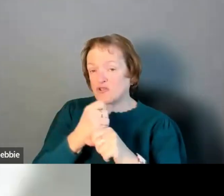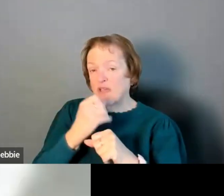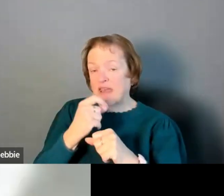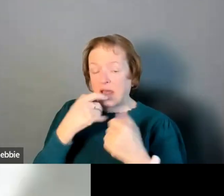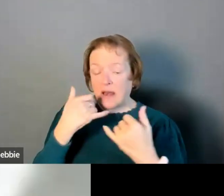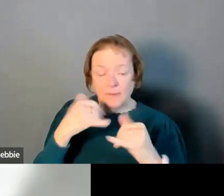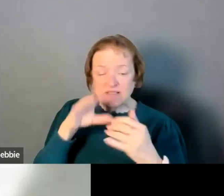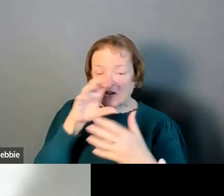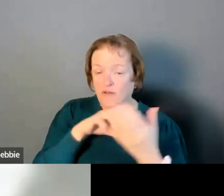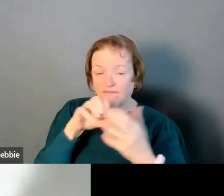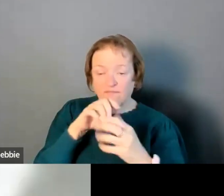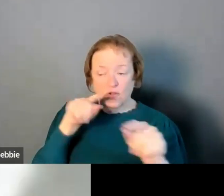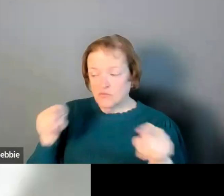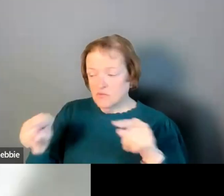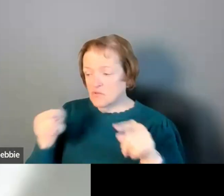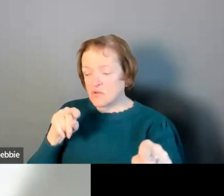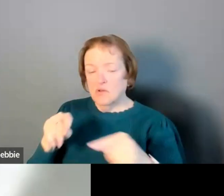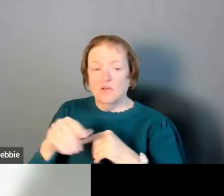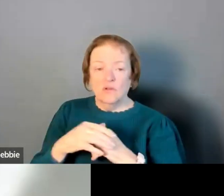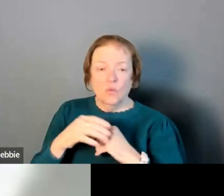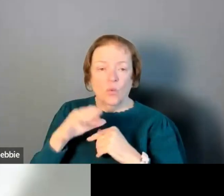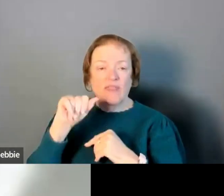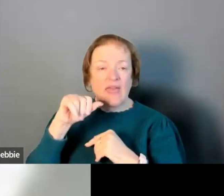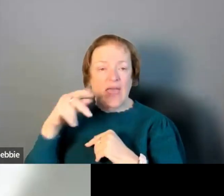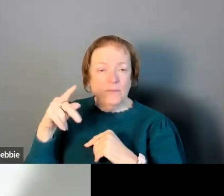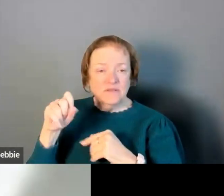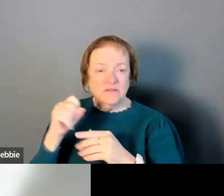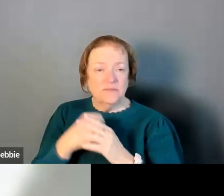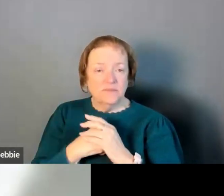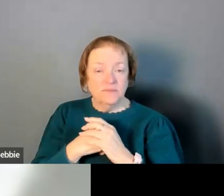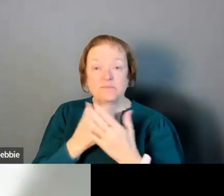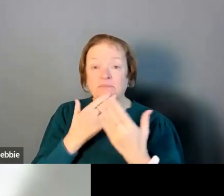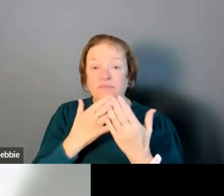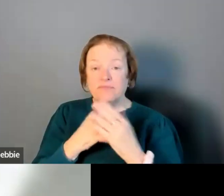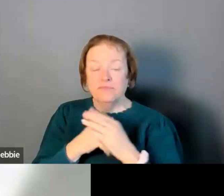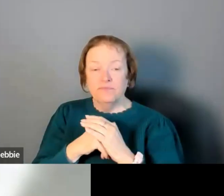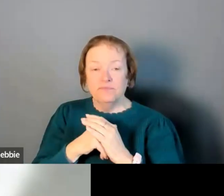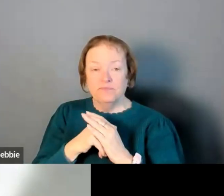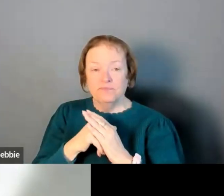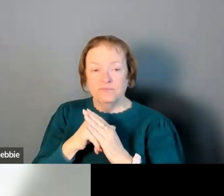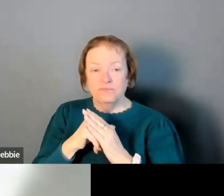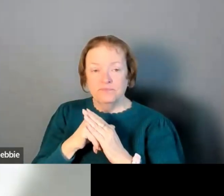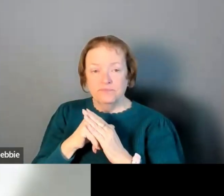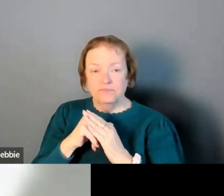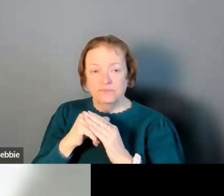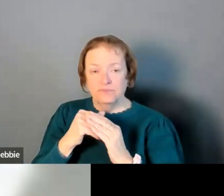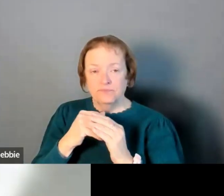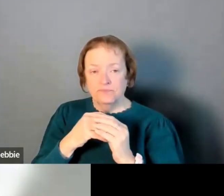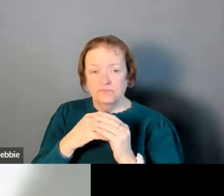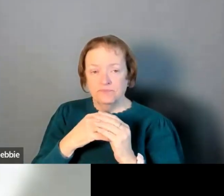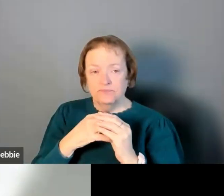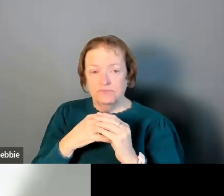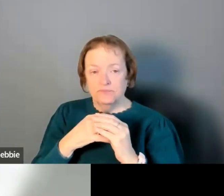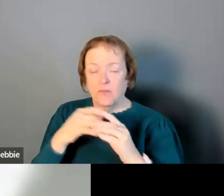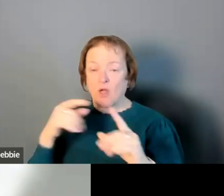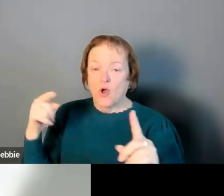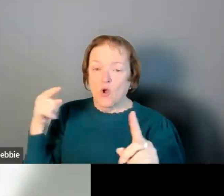Yeah. Beautiful, thank you. Going back to the charging of the FM. Did you say